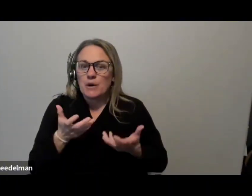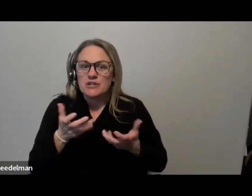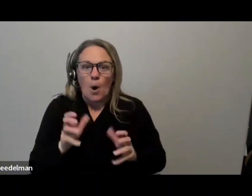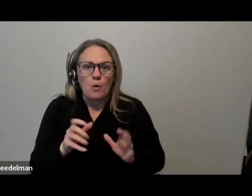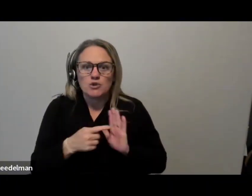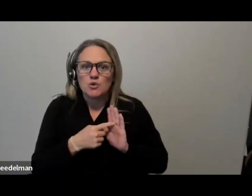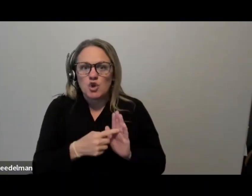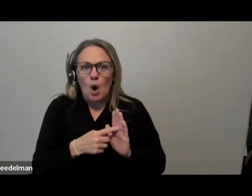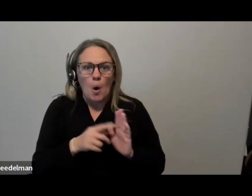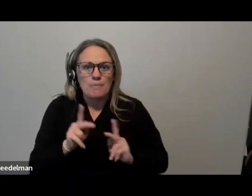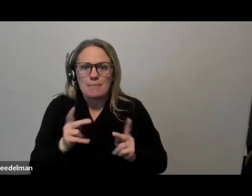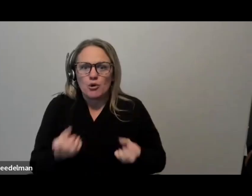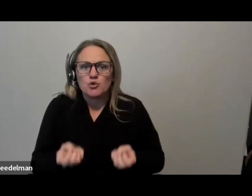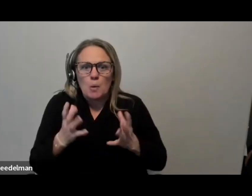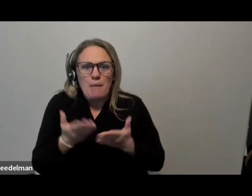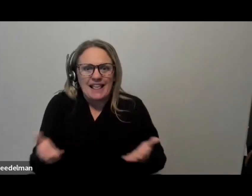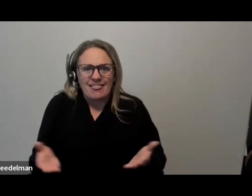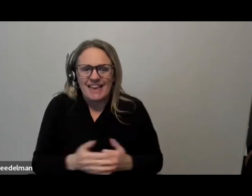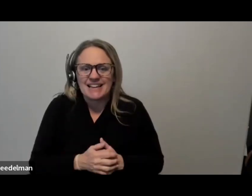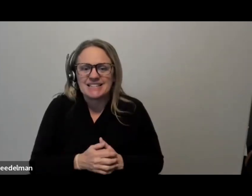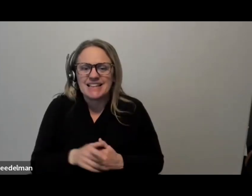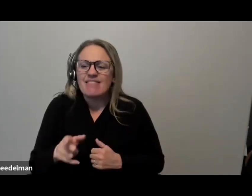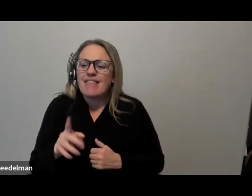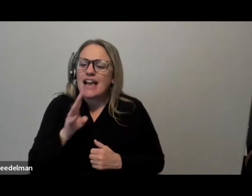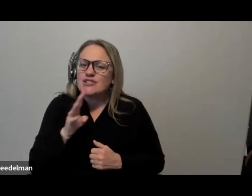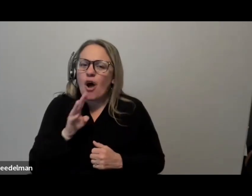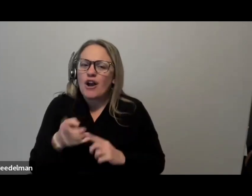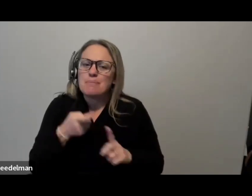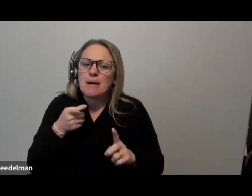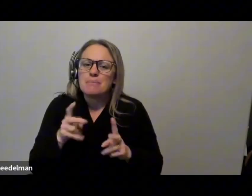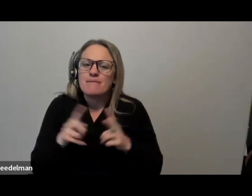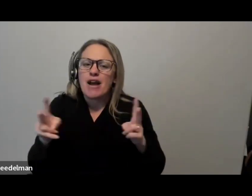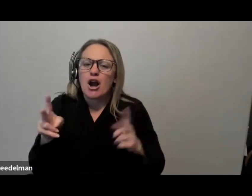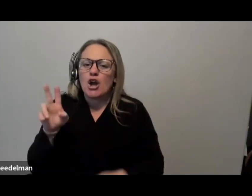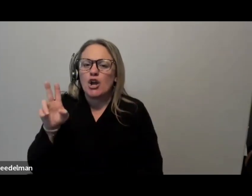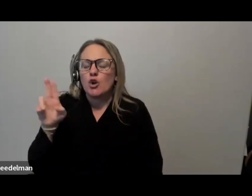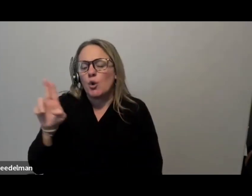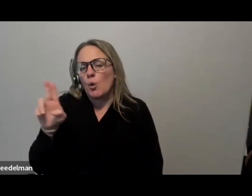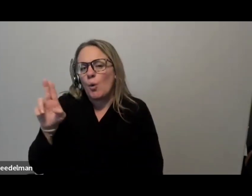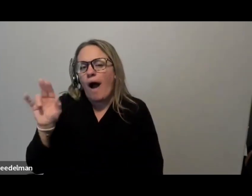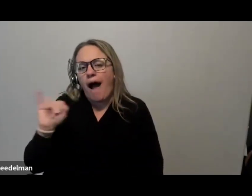And they talk about it from a very UI focused point of view. Whereas when you talk to the development team,